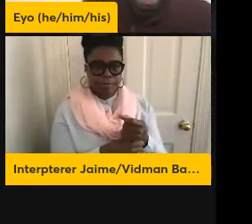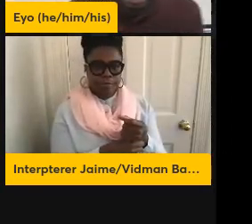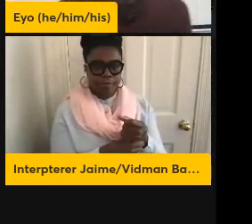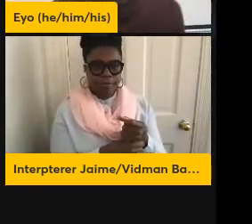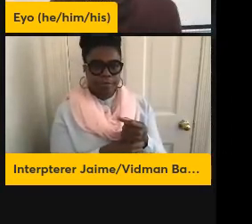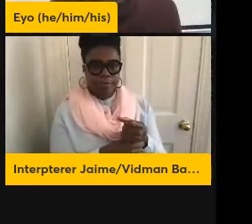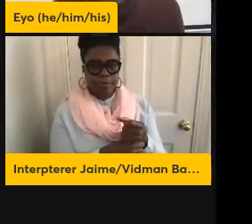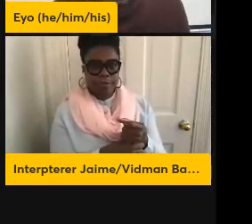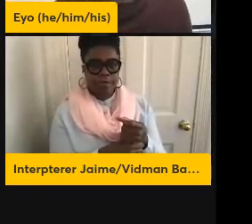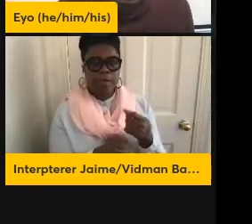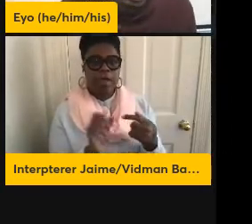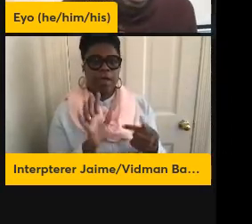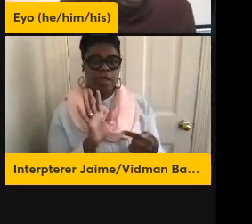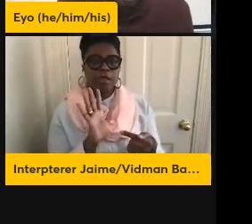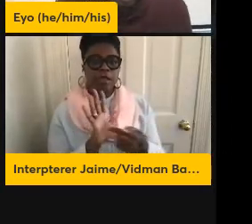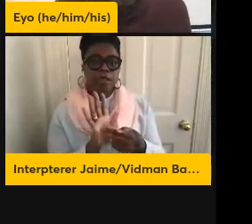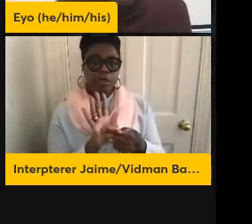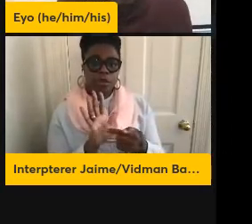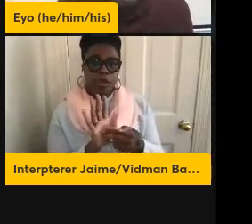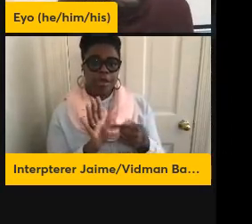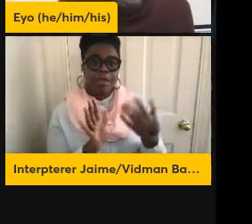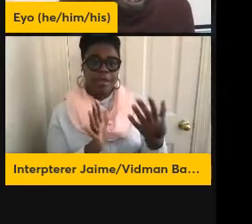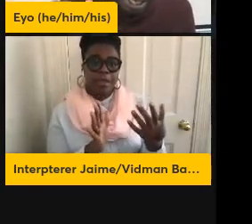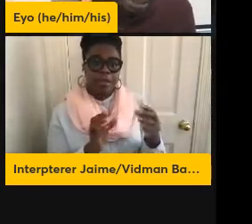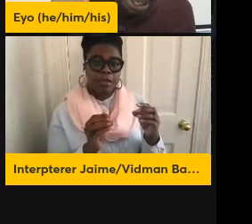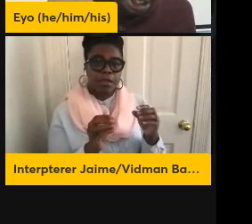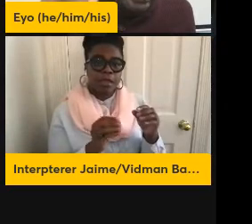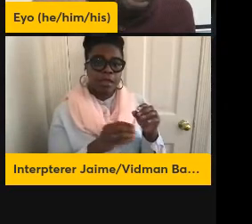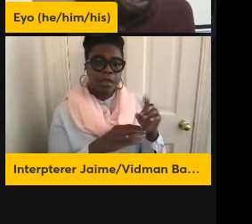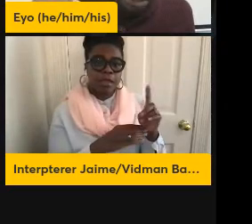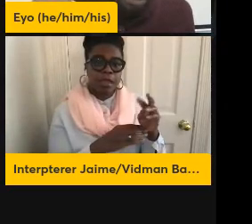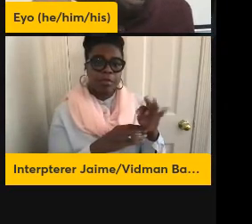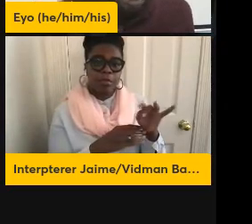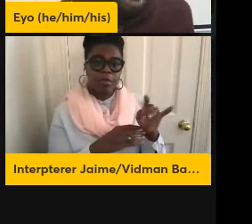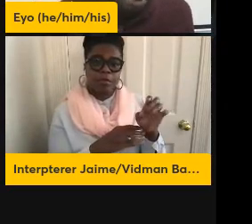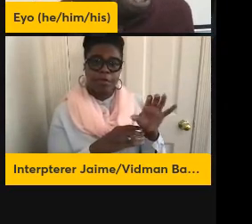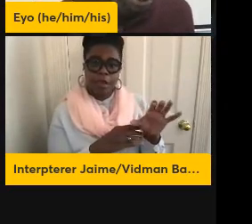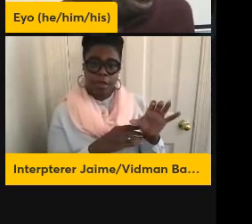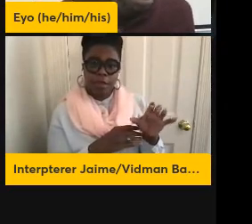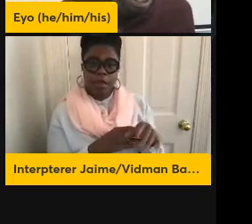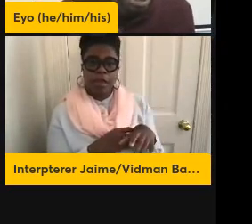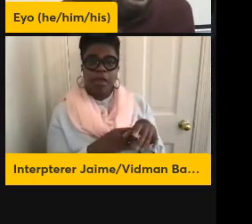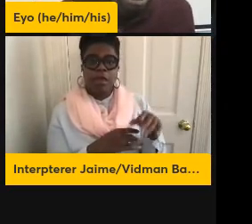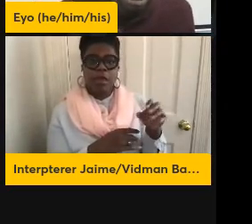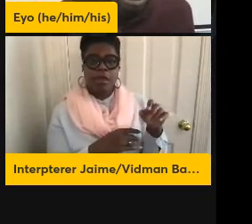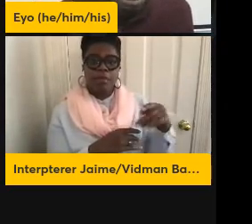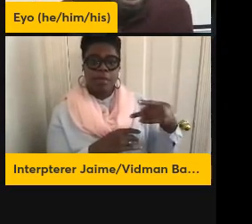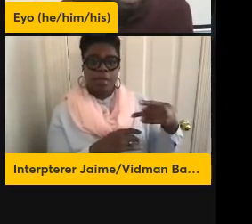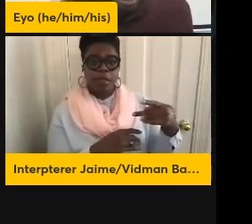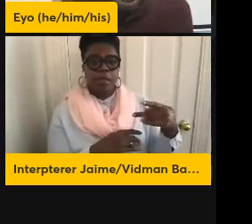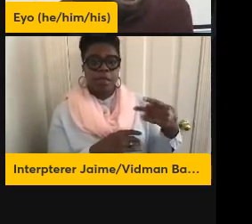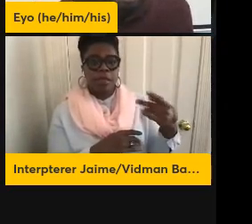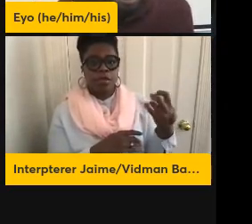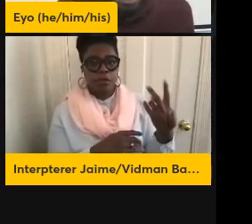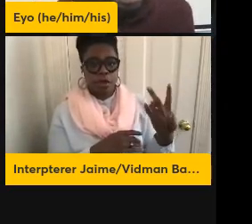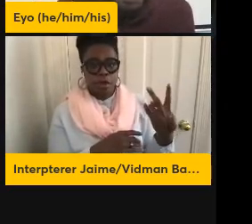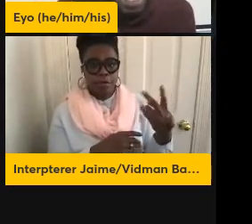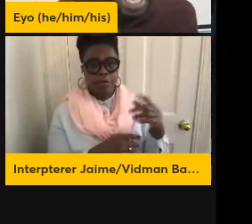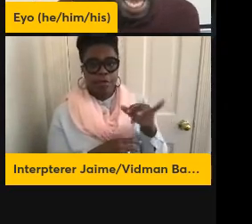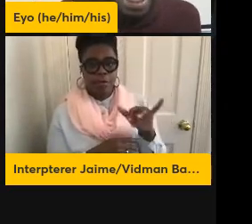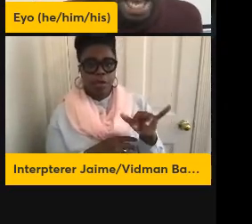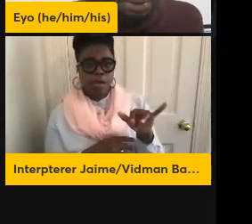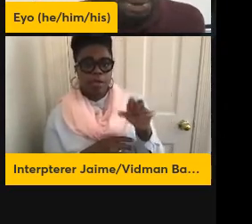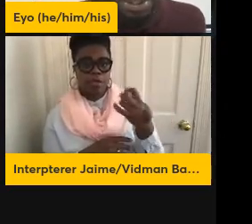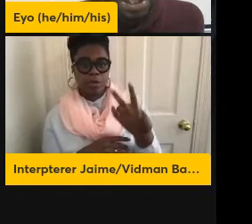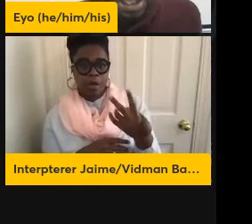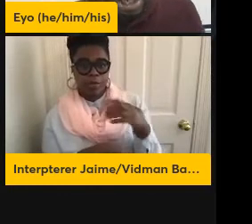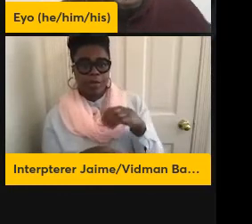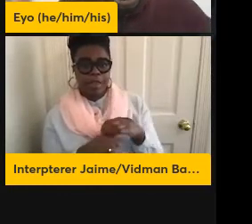I show you that there's a sexually dimorphic expression of P to R y 12. In adulthood, specifically, and then what we see on both